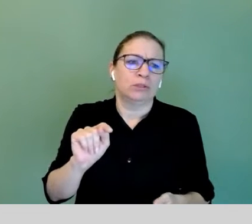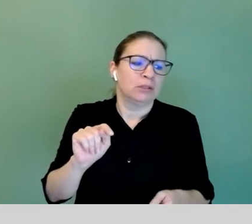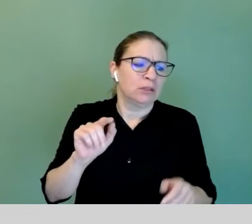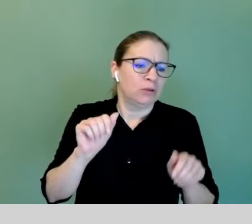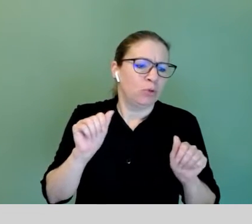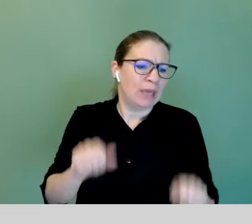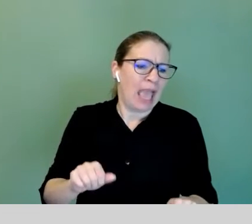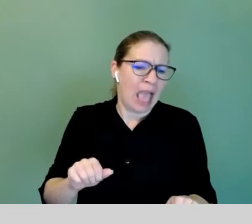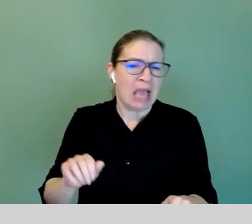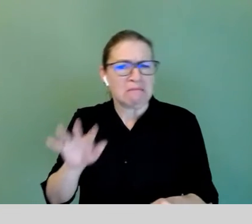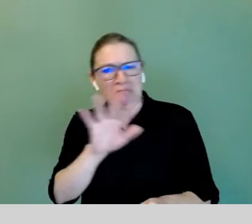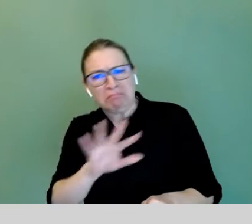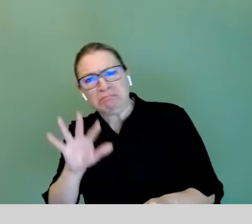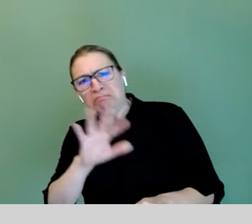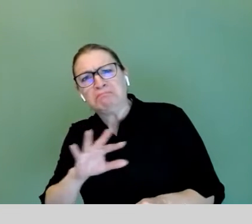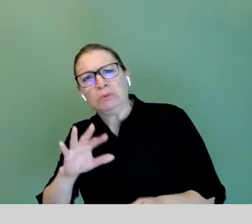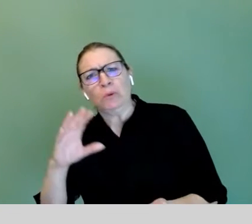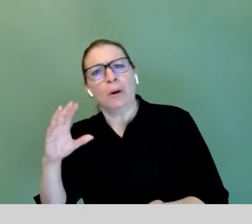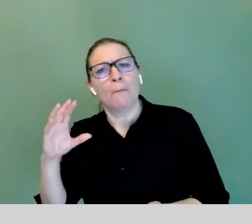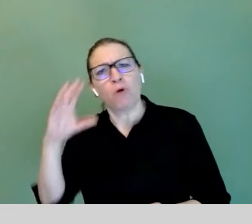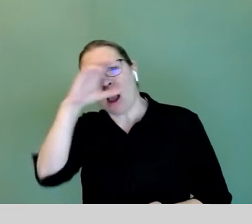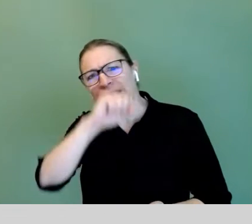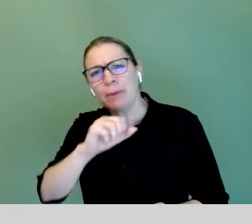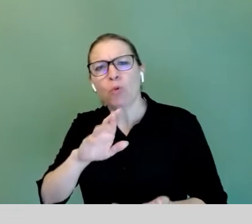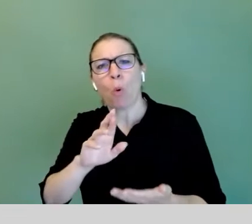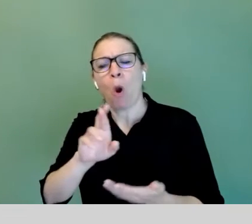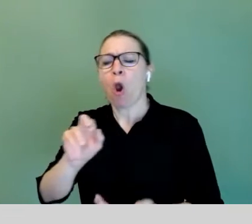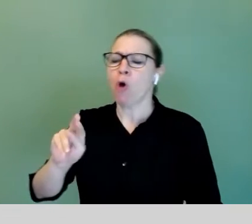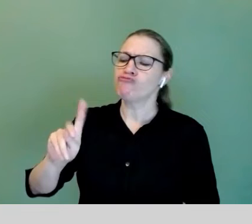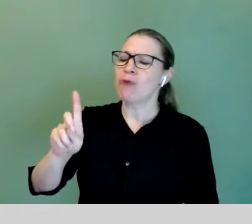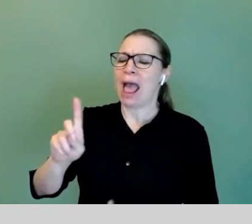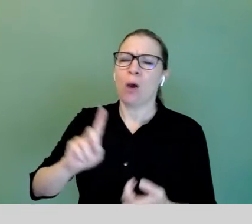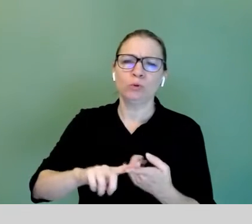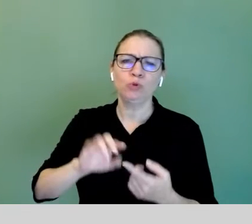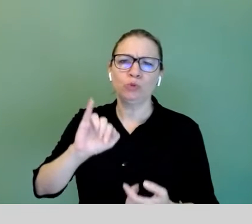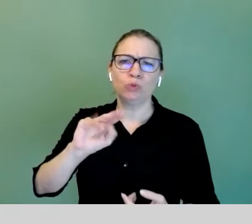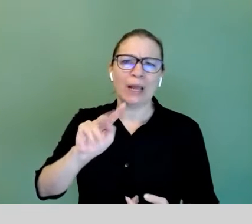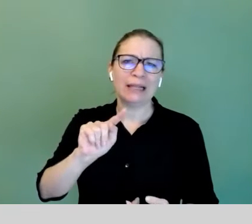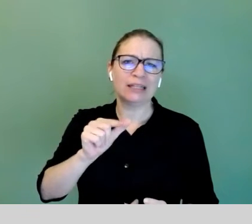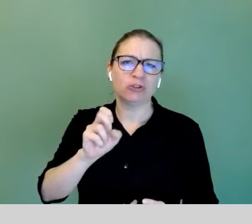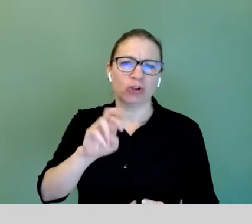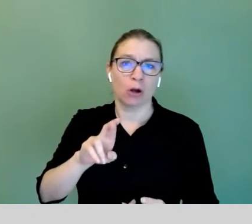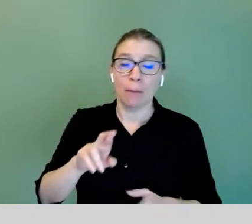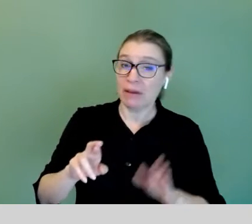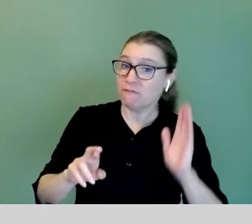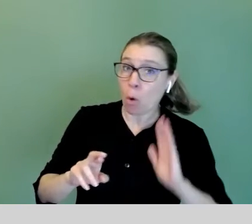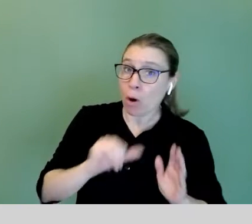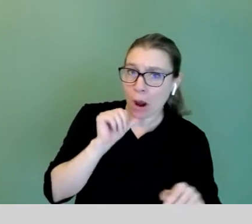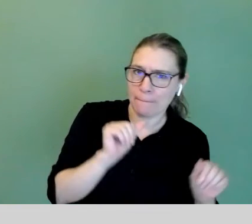you can approximate it or round it to an integer. Beforehand, it was not possible.